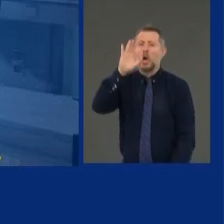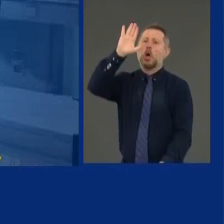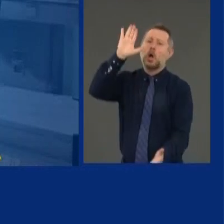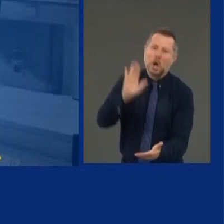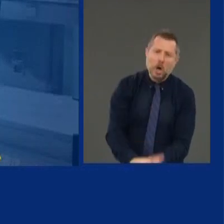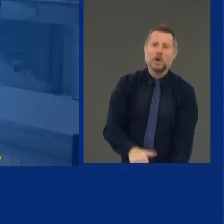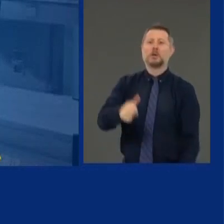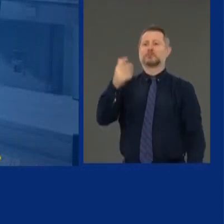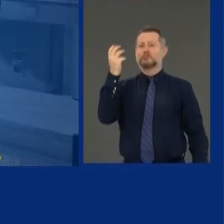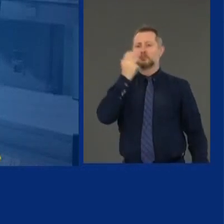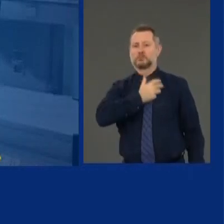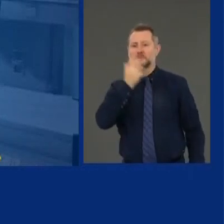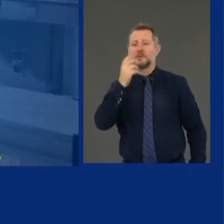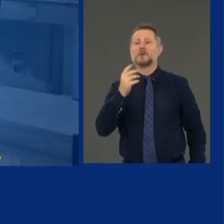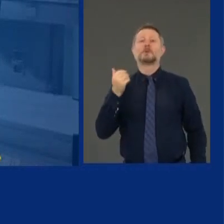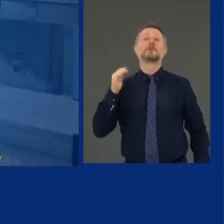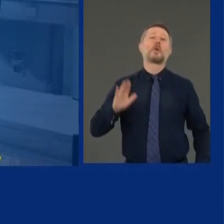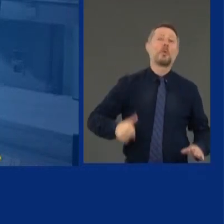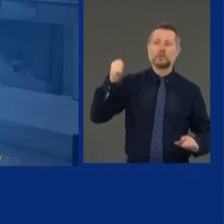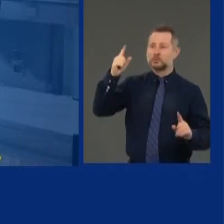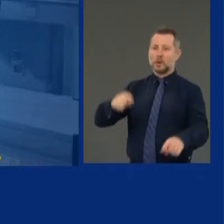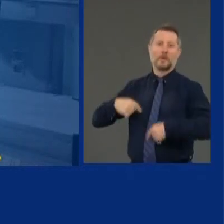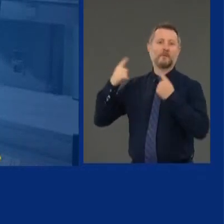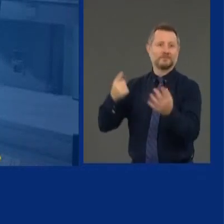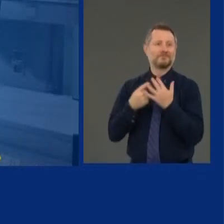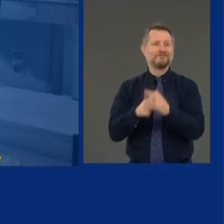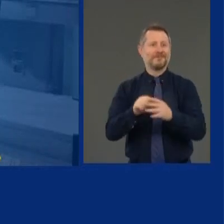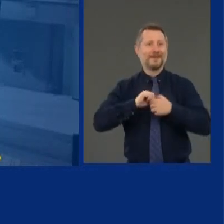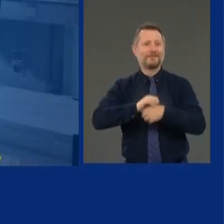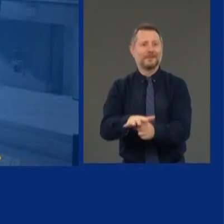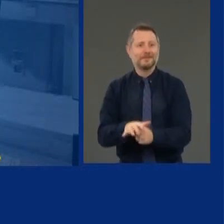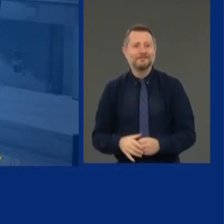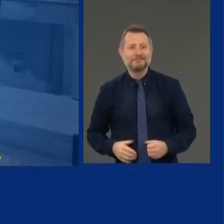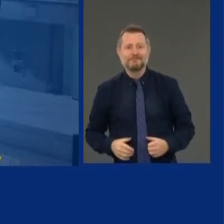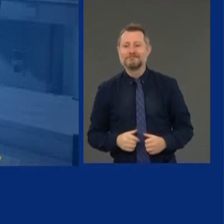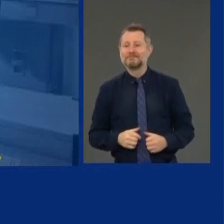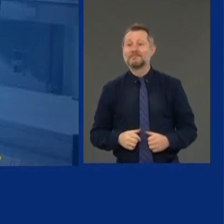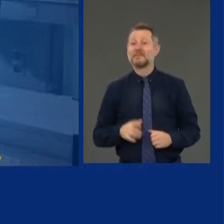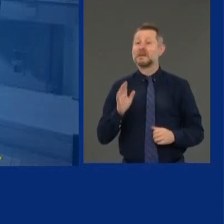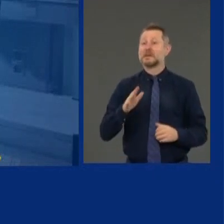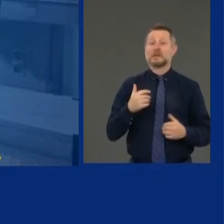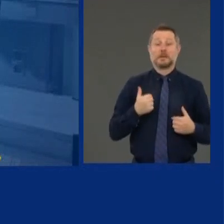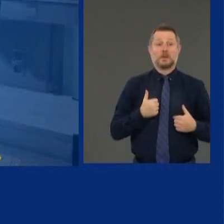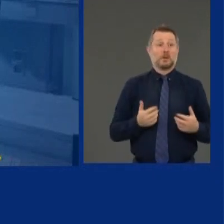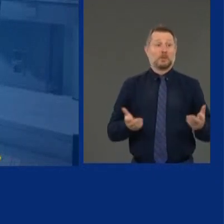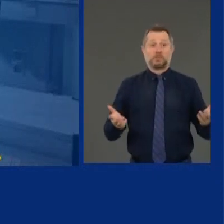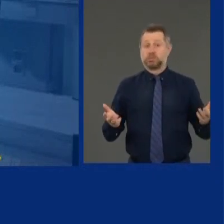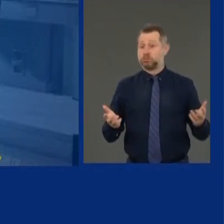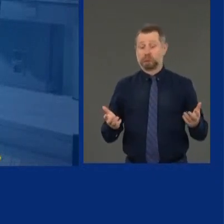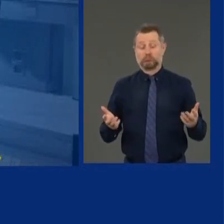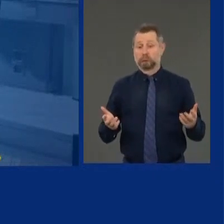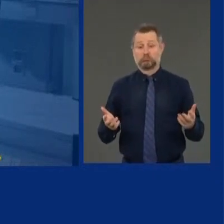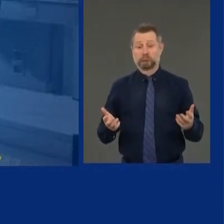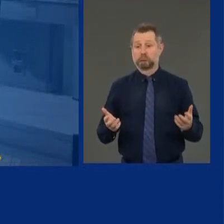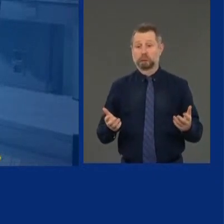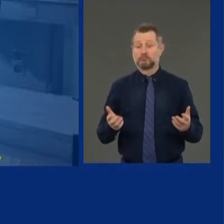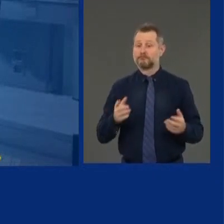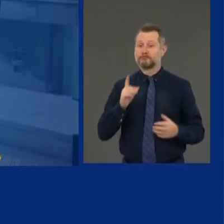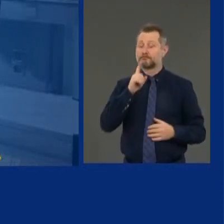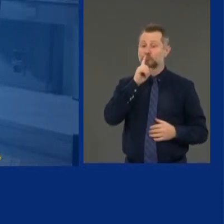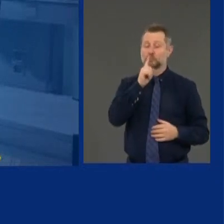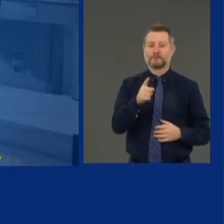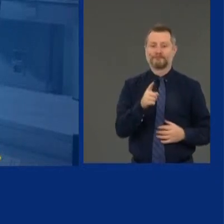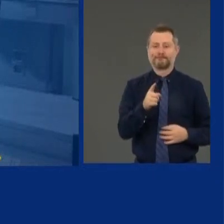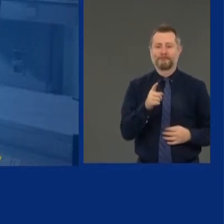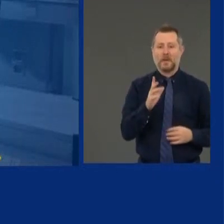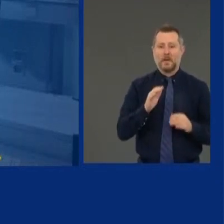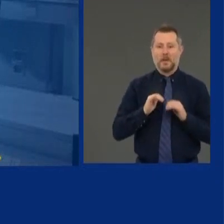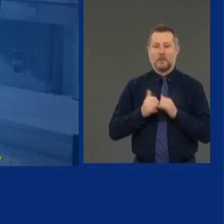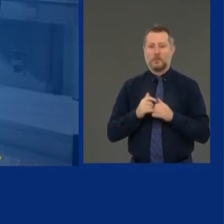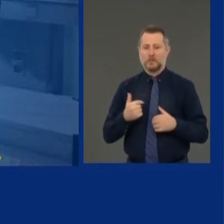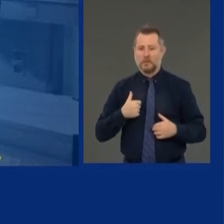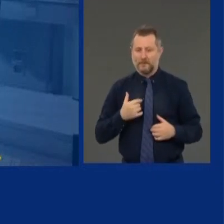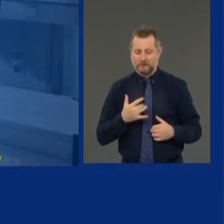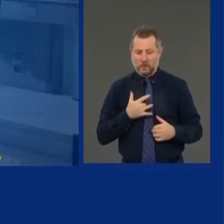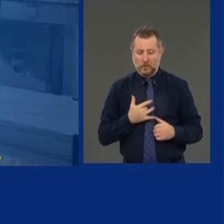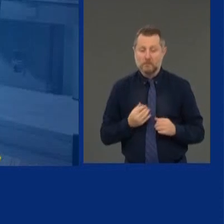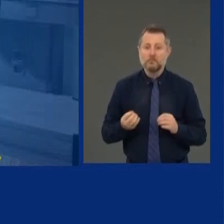YORK.